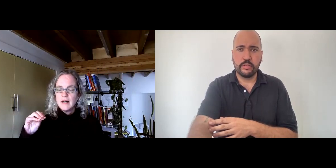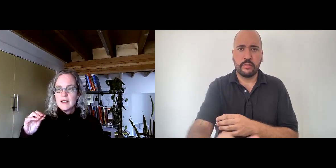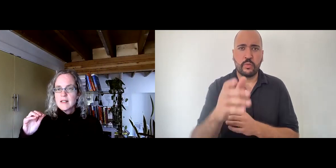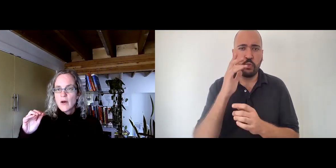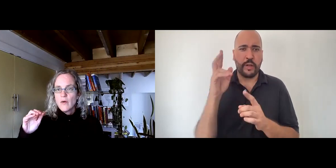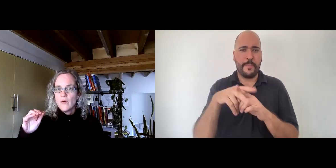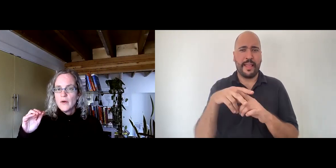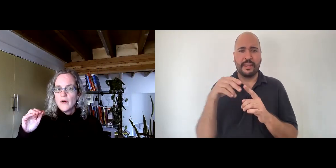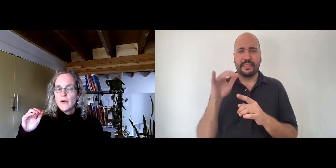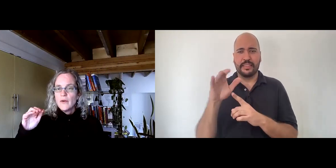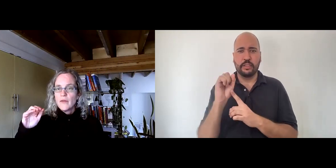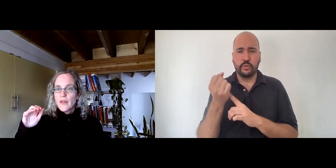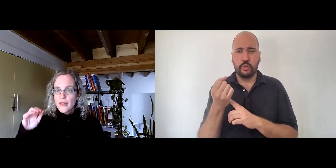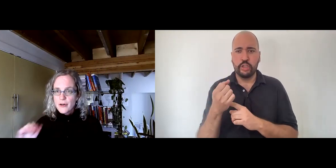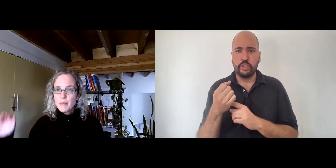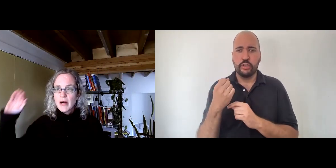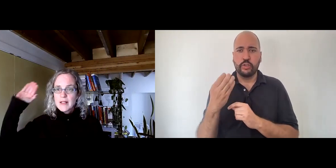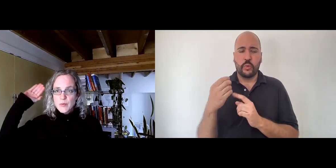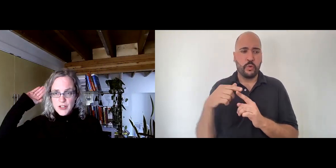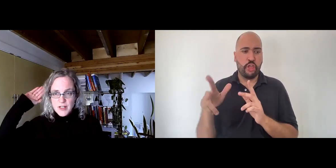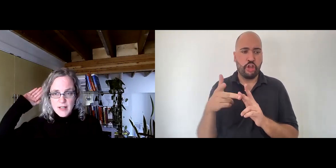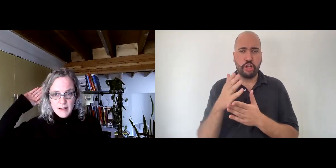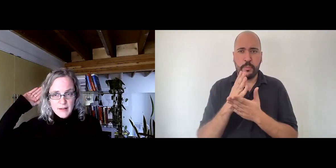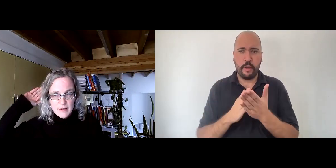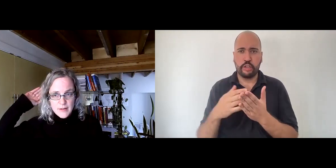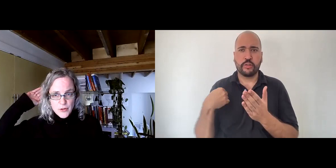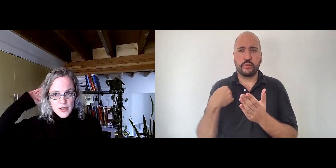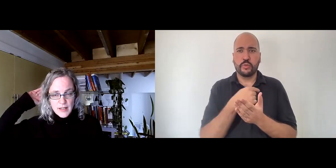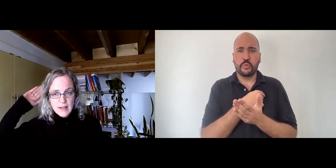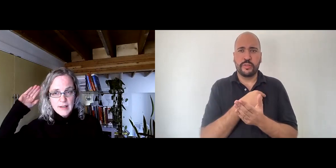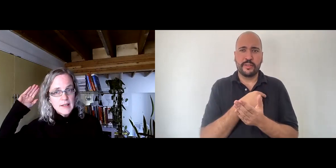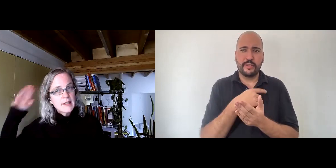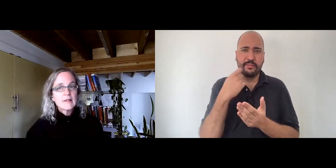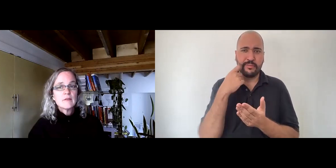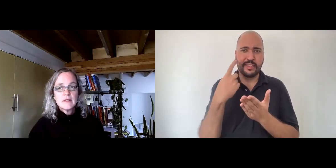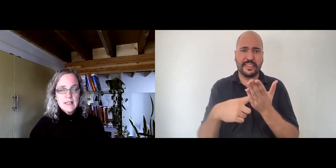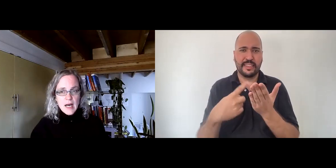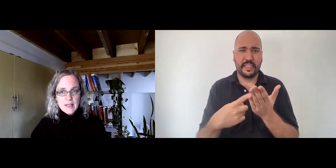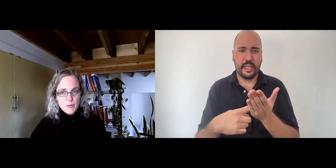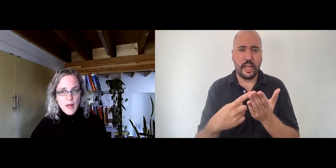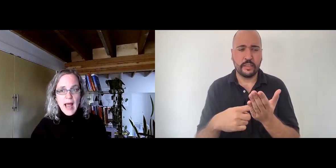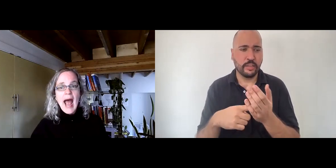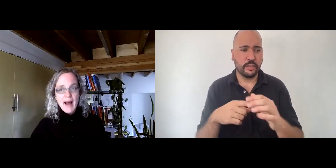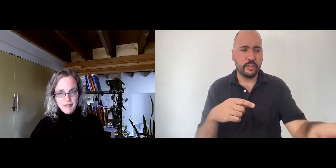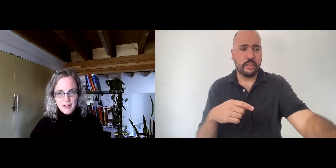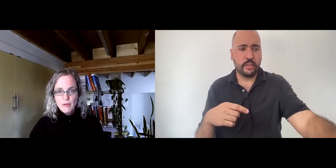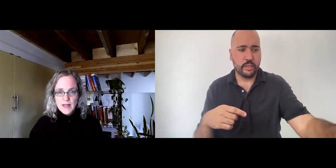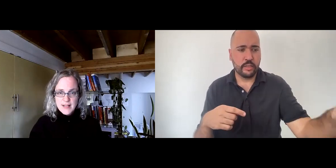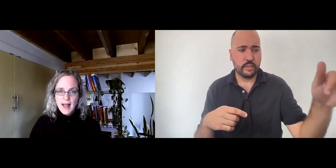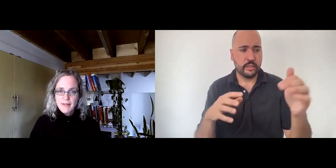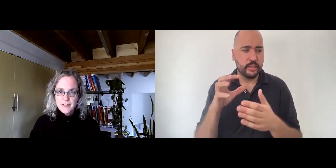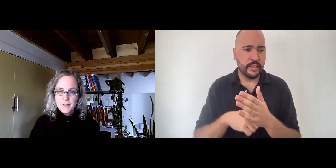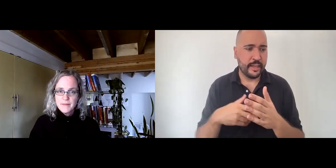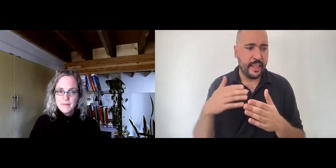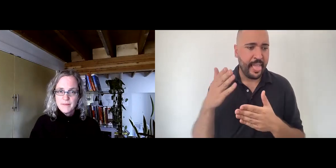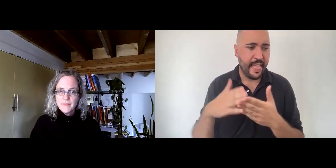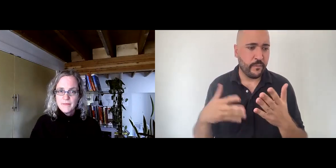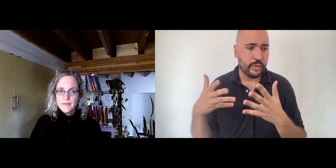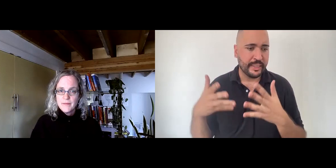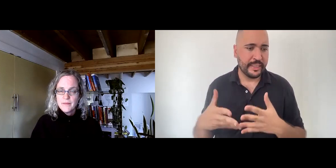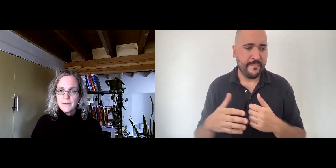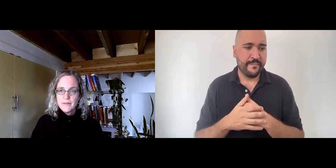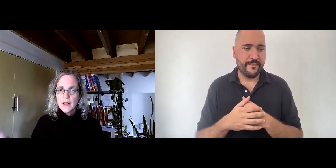And so the third part is, social security deducts the half of what's left.